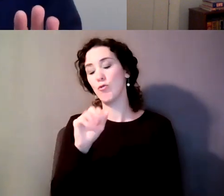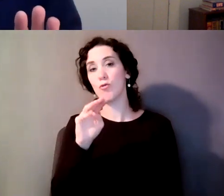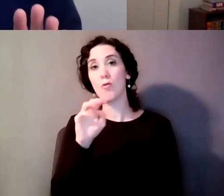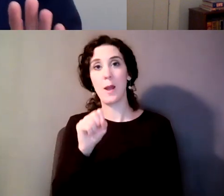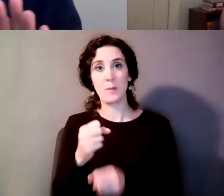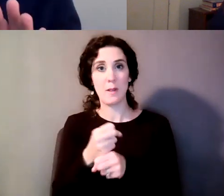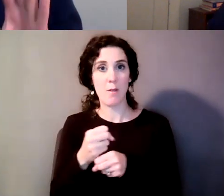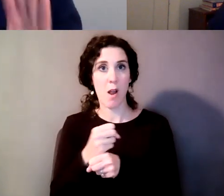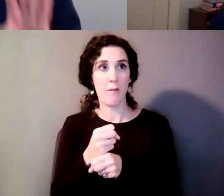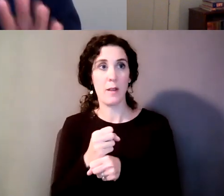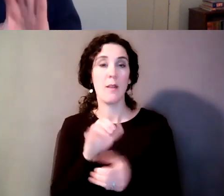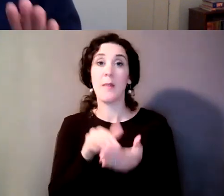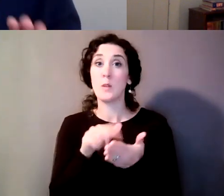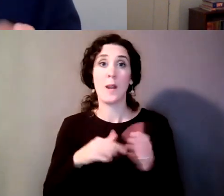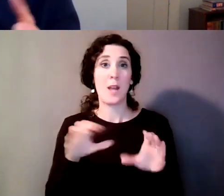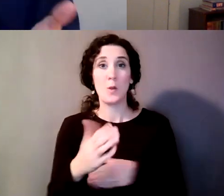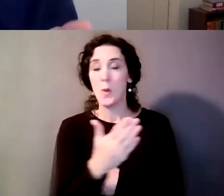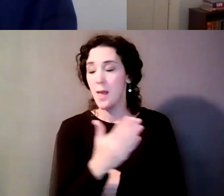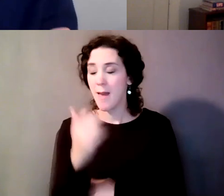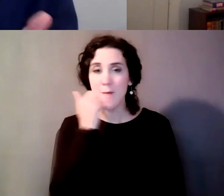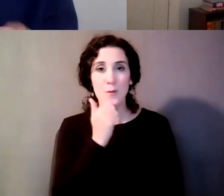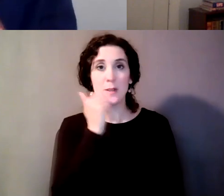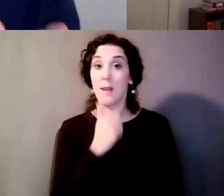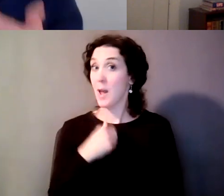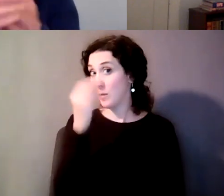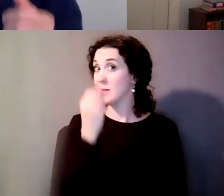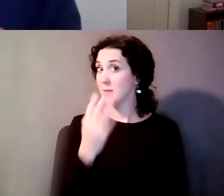which is what I do every single day, and I will tell you, I talked about the recipe in